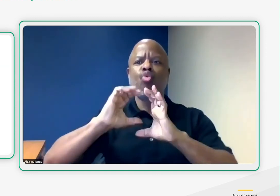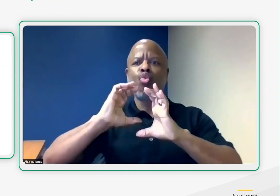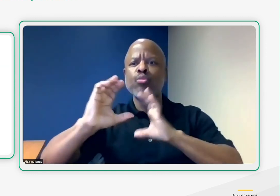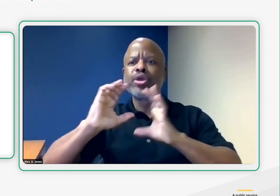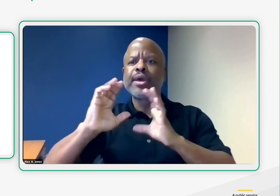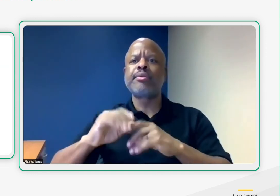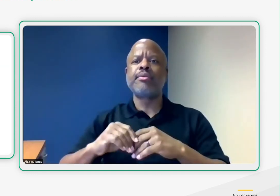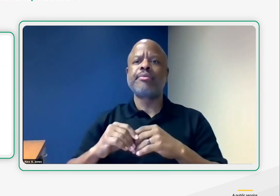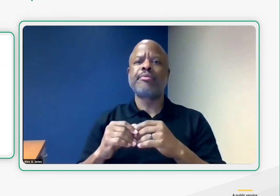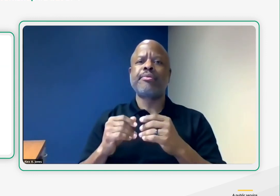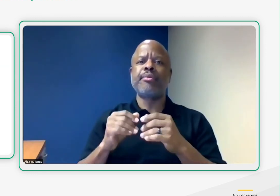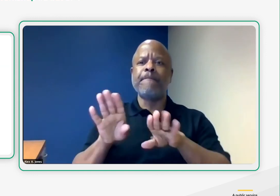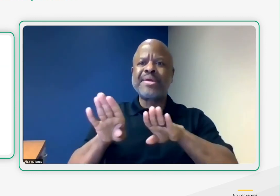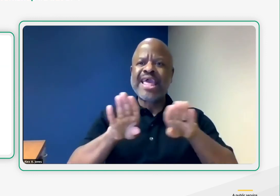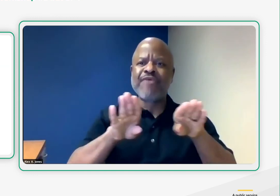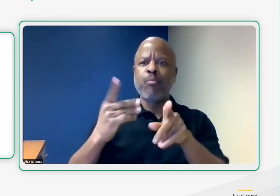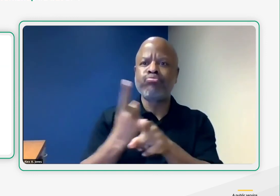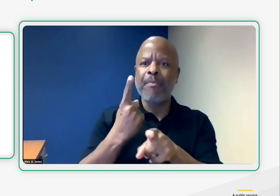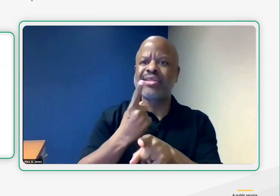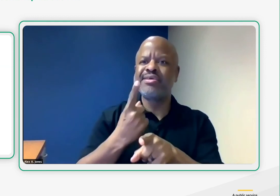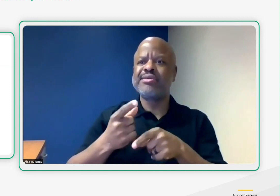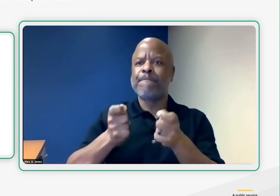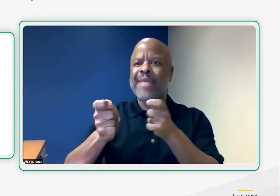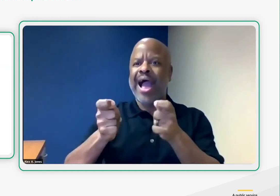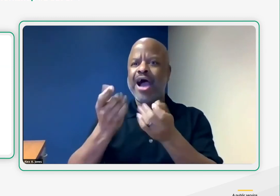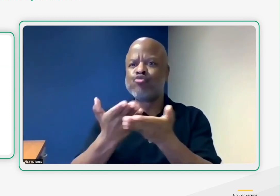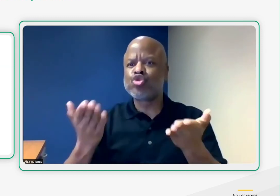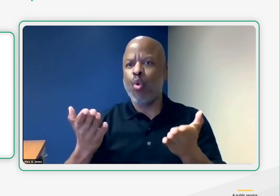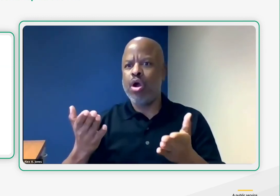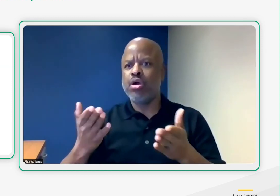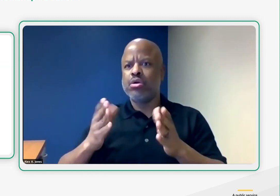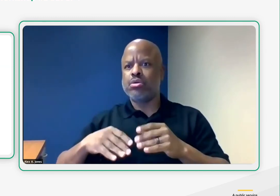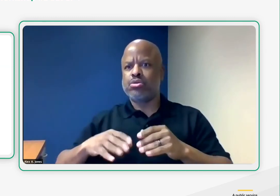talk about money, and they're watching the parents start modeling appropriate behavior,